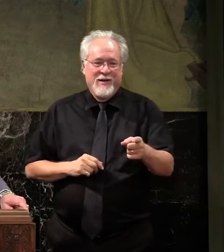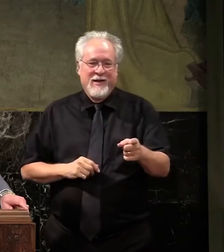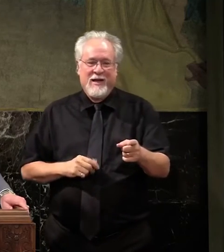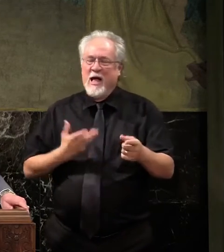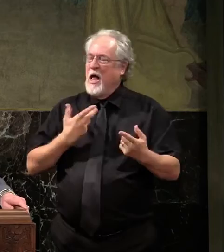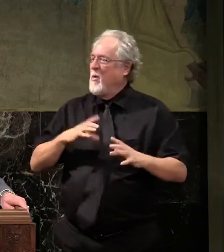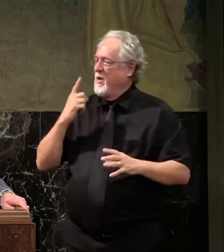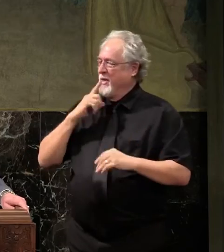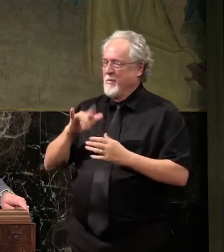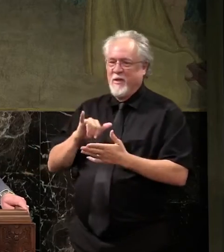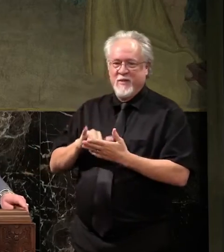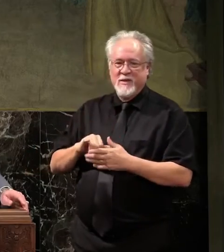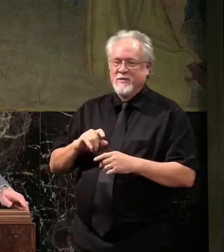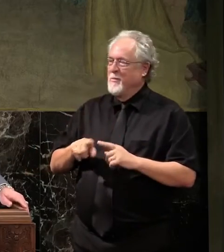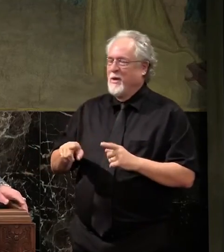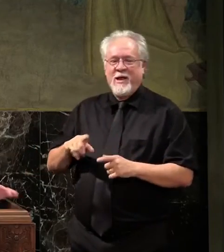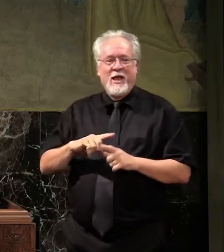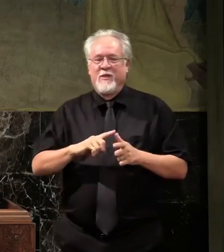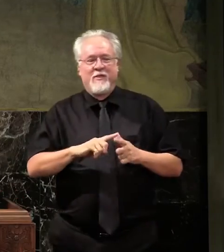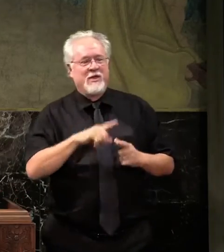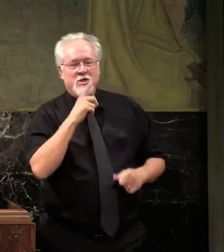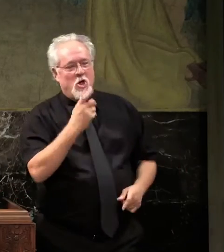Well then don't ask me.